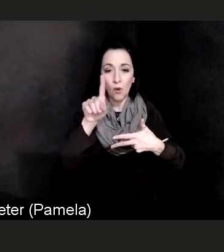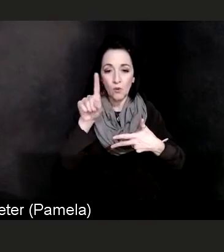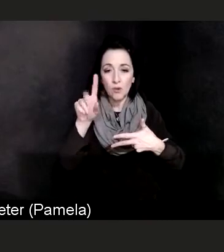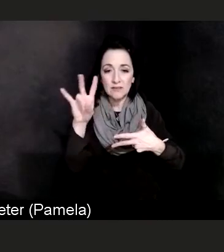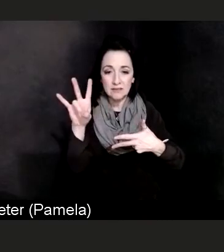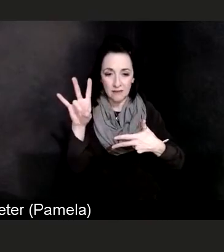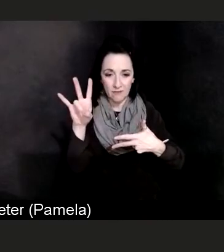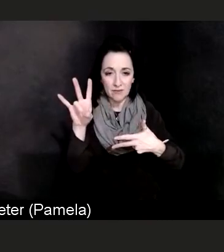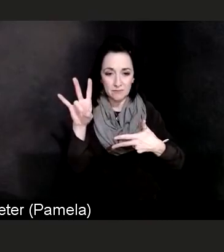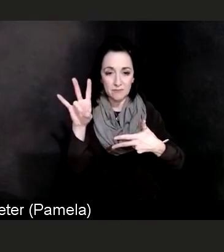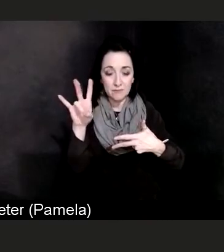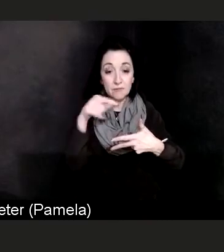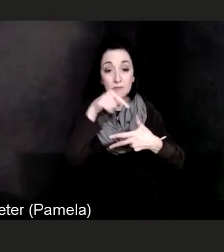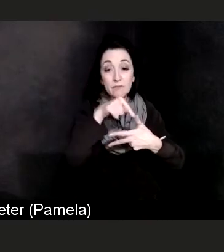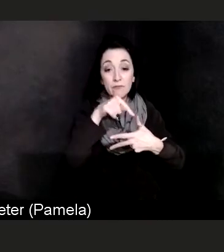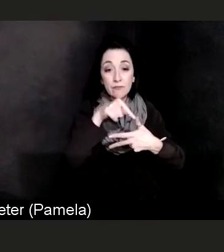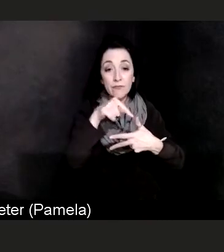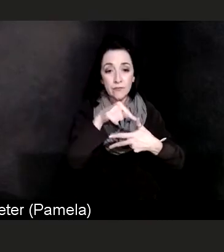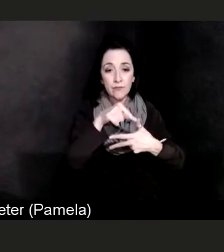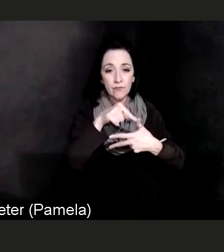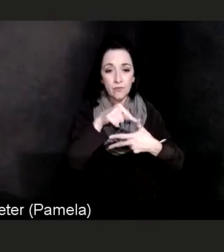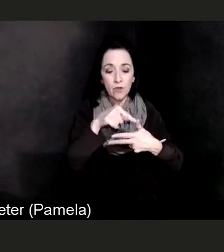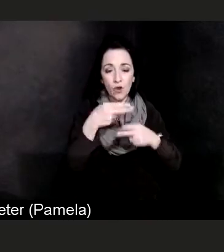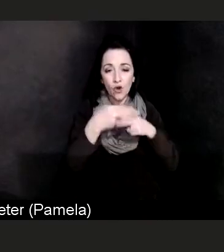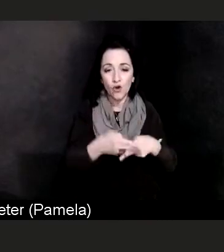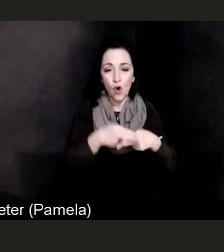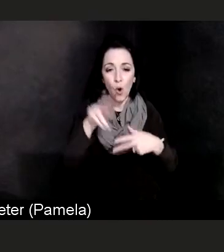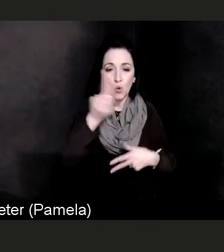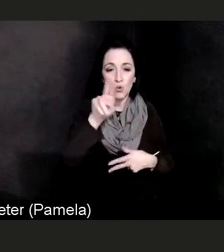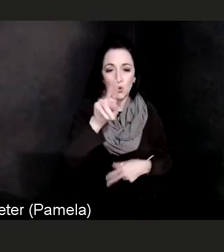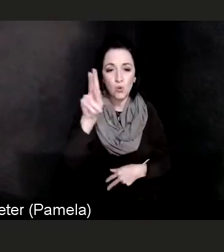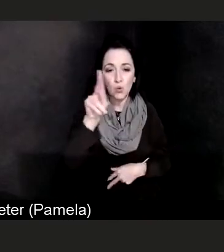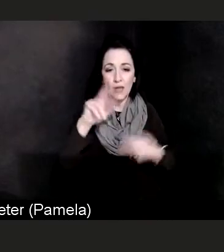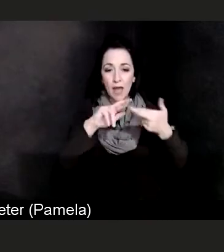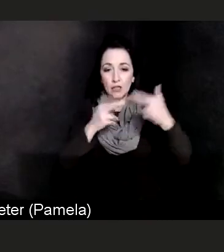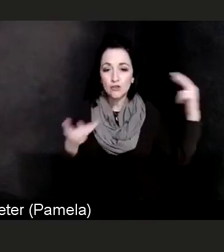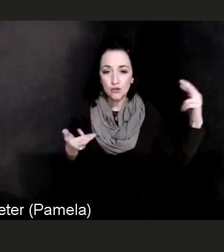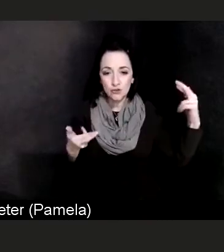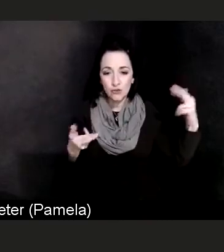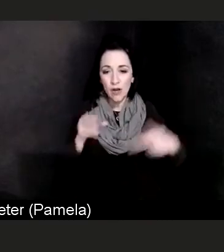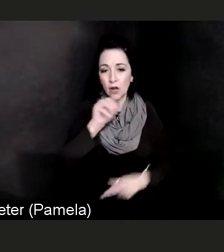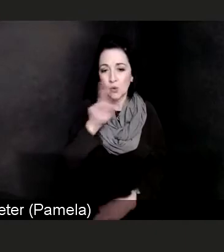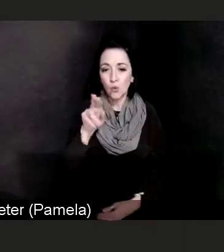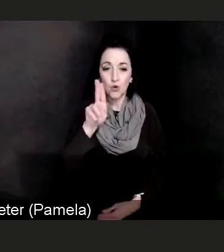and this is also known as the United Kingdom strain, or the UK strain.